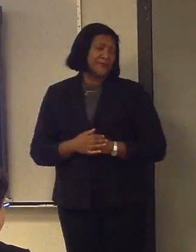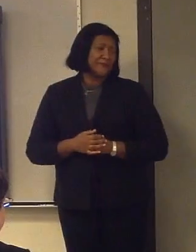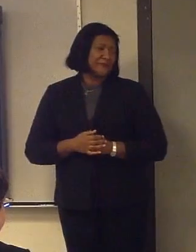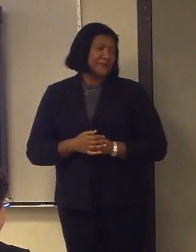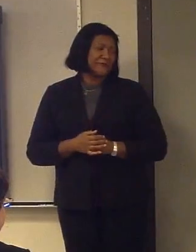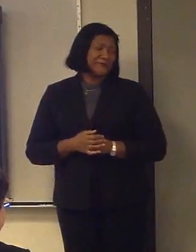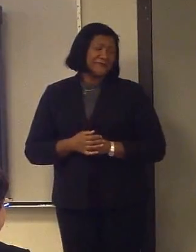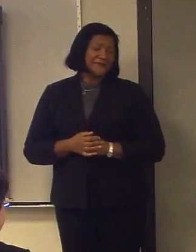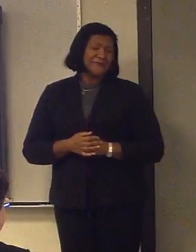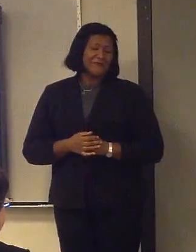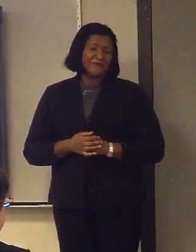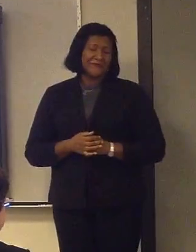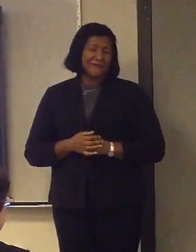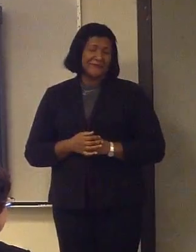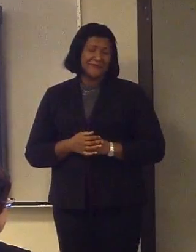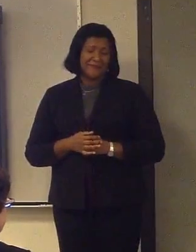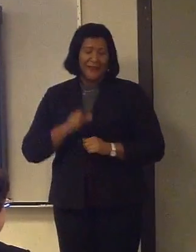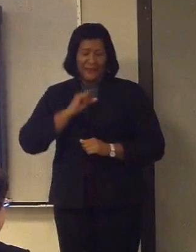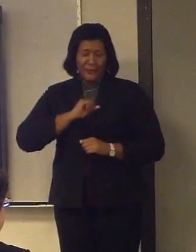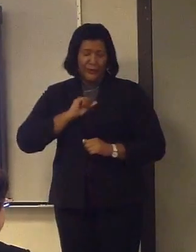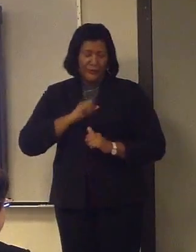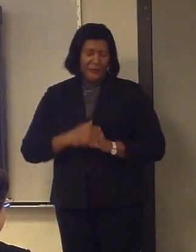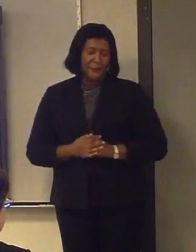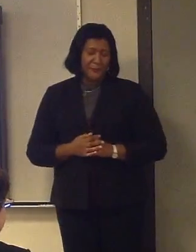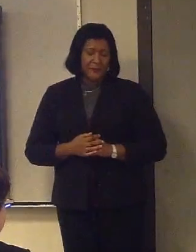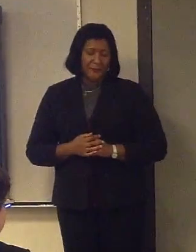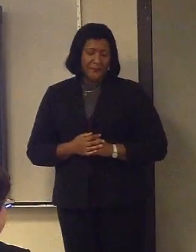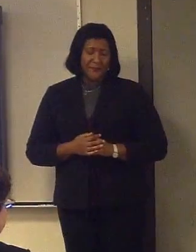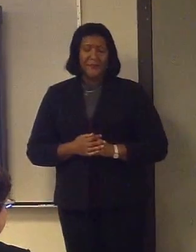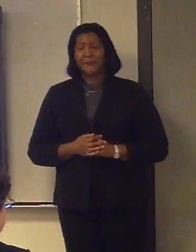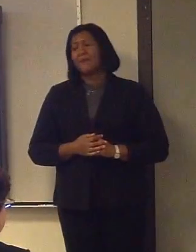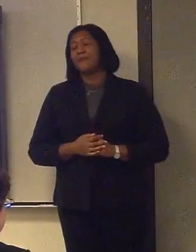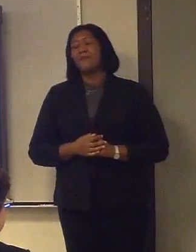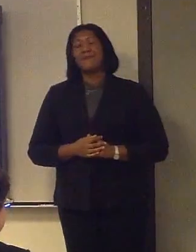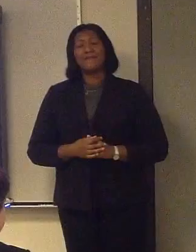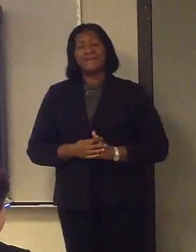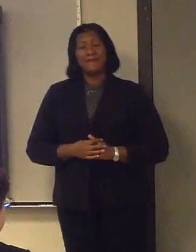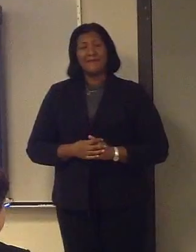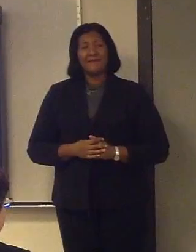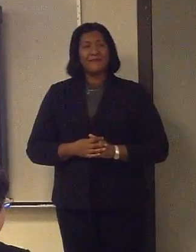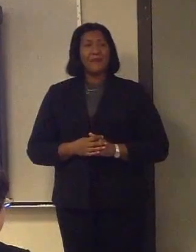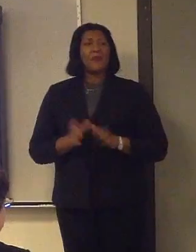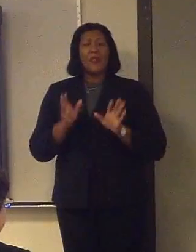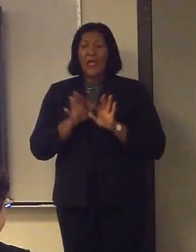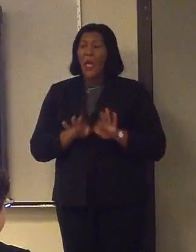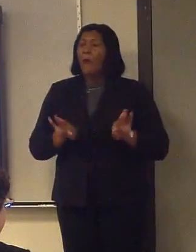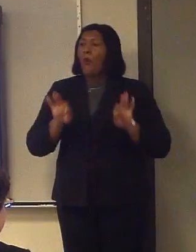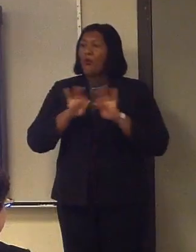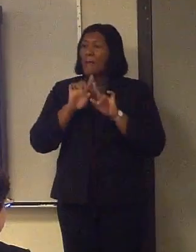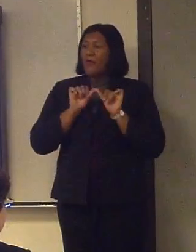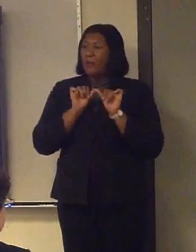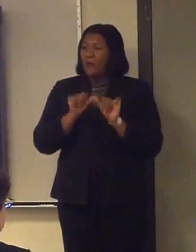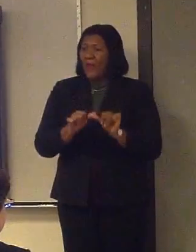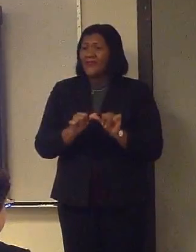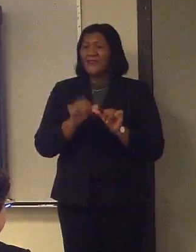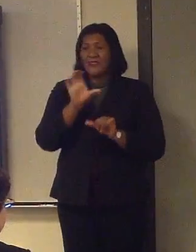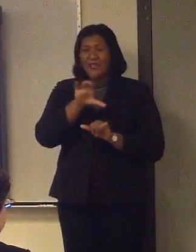What's interesting about the prevalence of captioning access and cochlear implants is